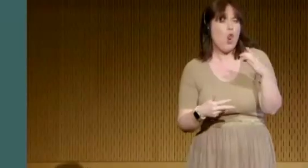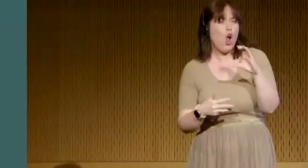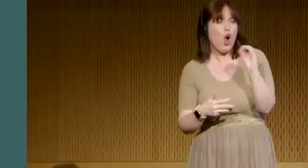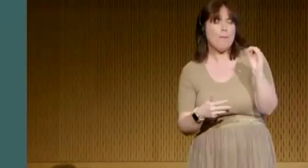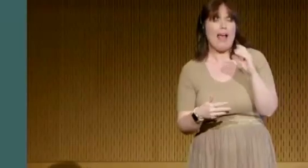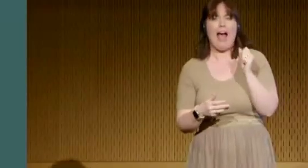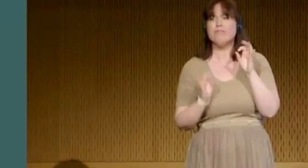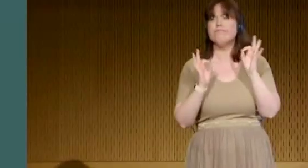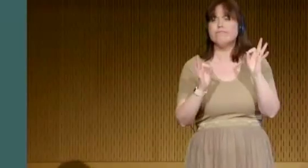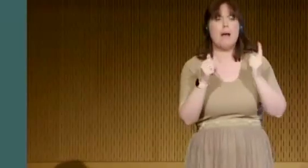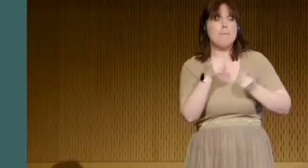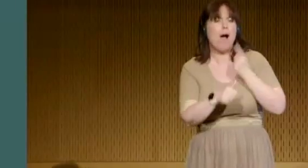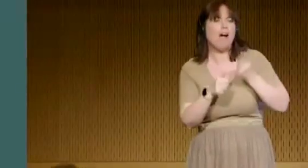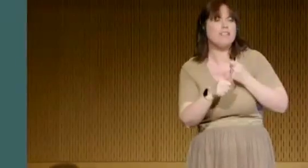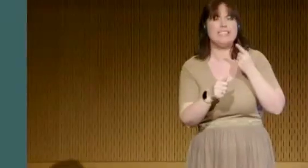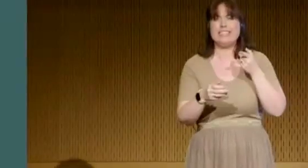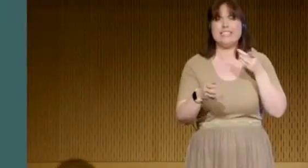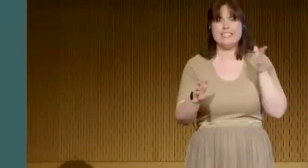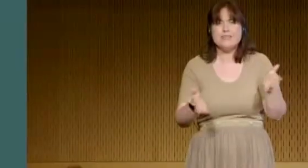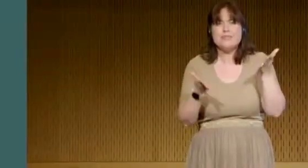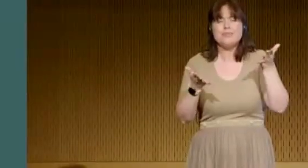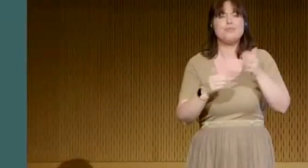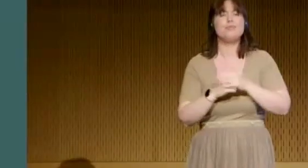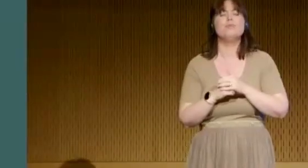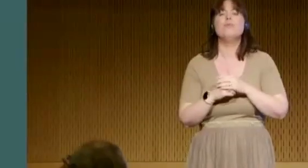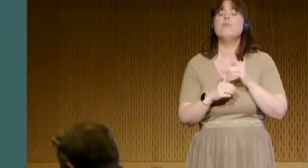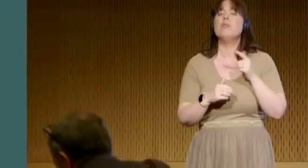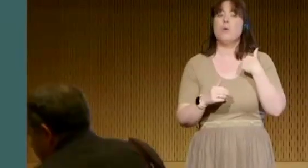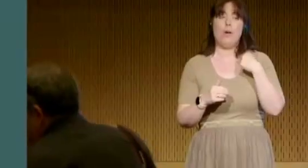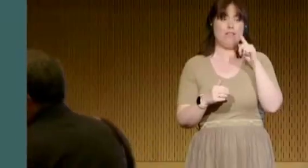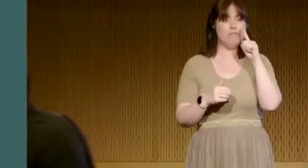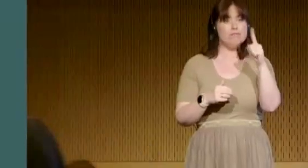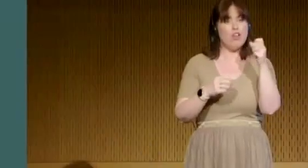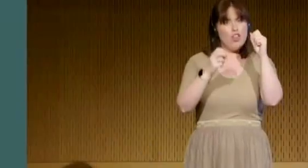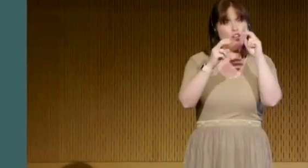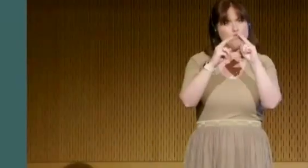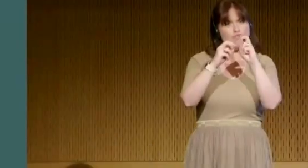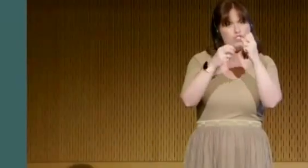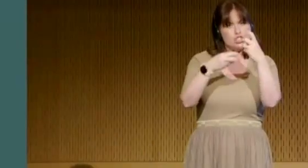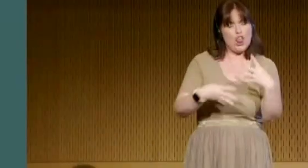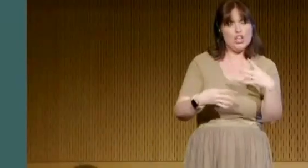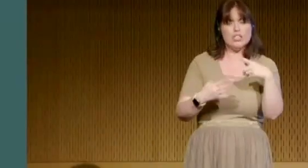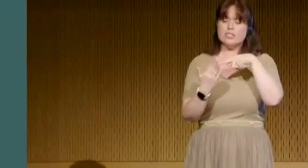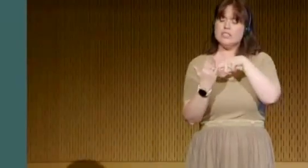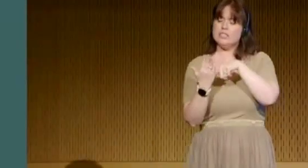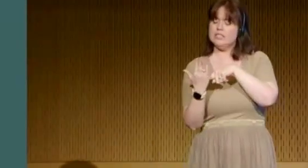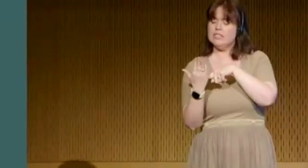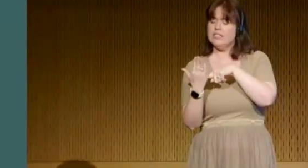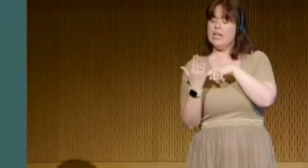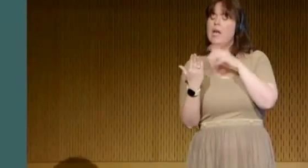marketing." And I looked at the results of what came back to me. And then what I did was I used